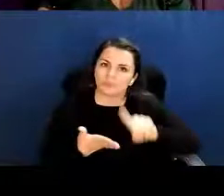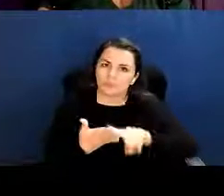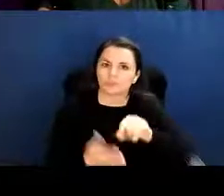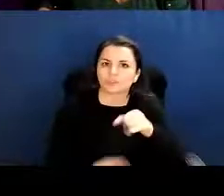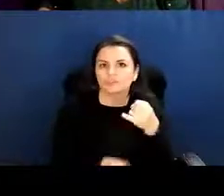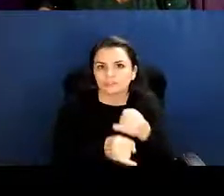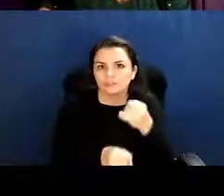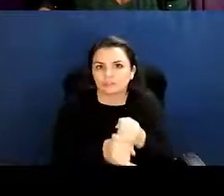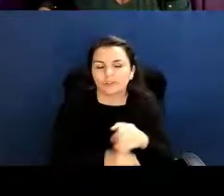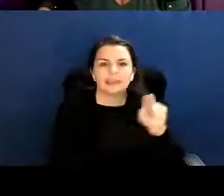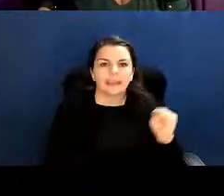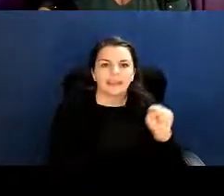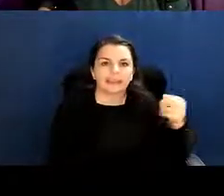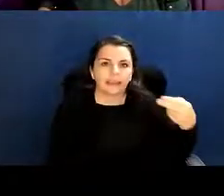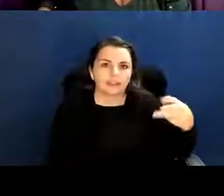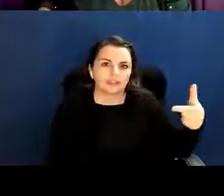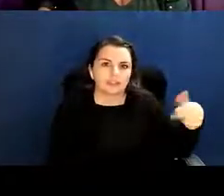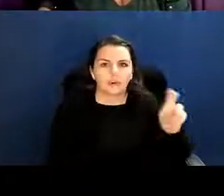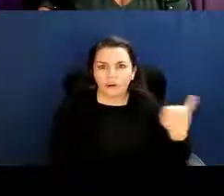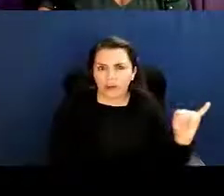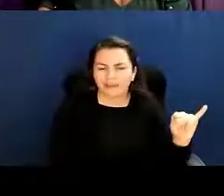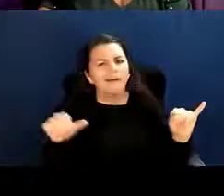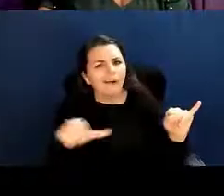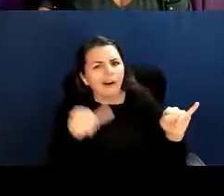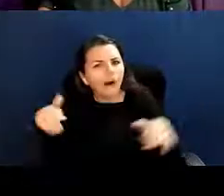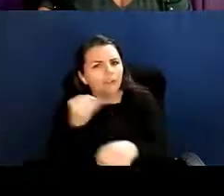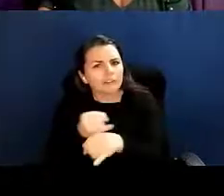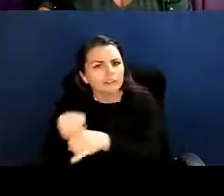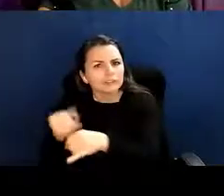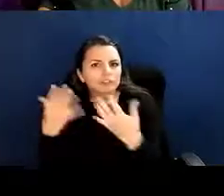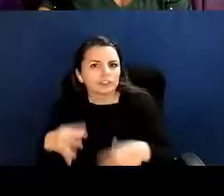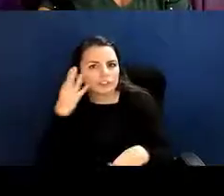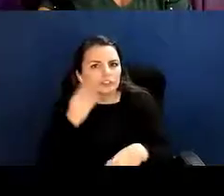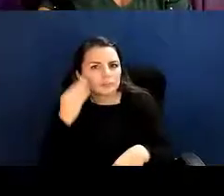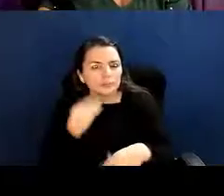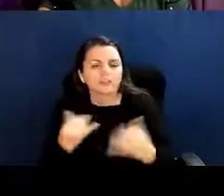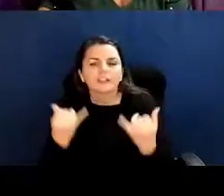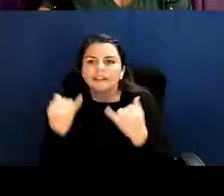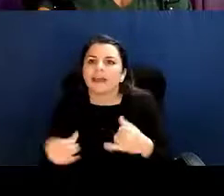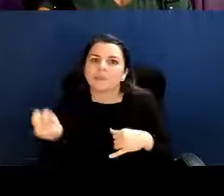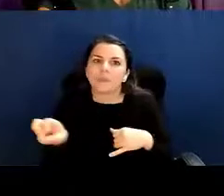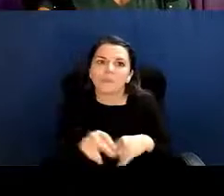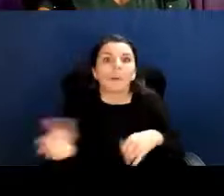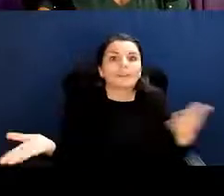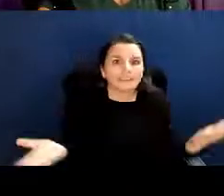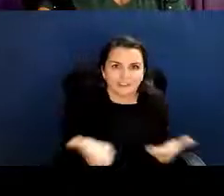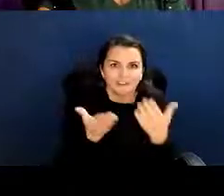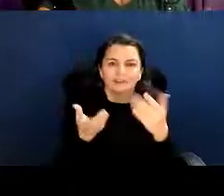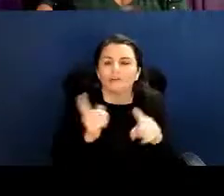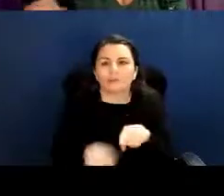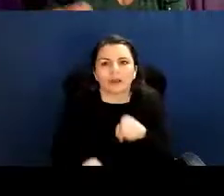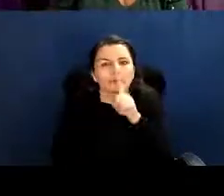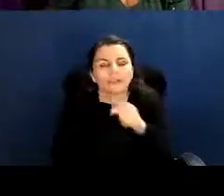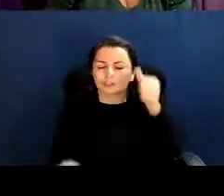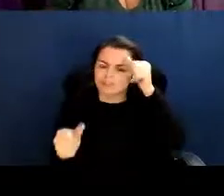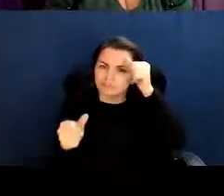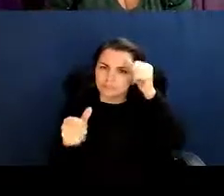She's also worked at other institutes and brings a wealth of information. You're in really good hands today. She's going to go over a slide set